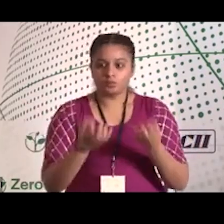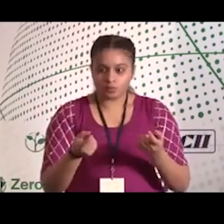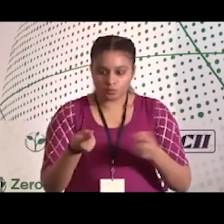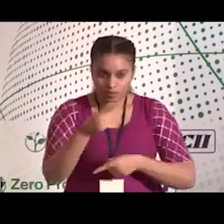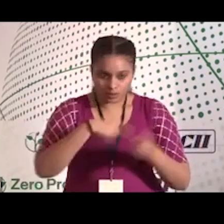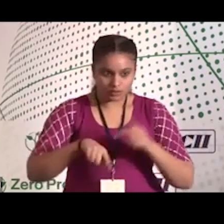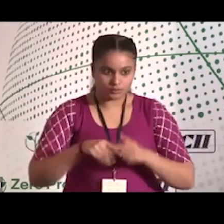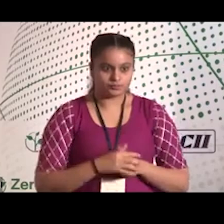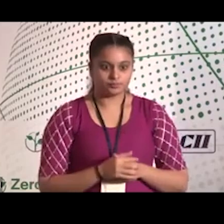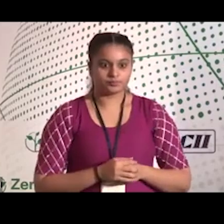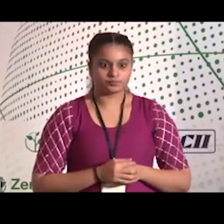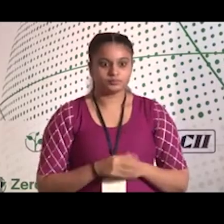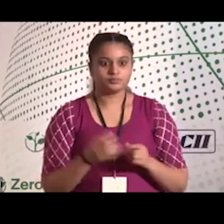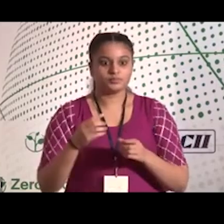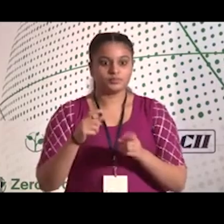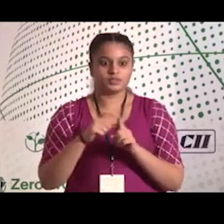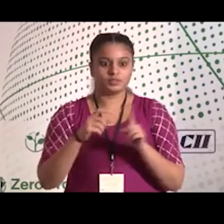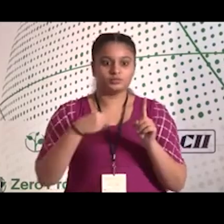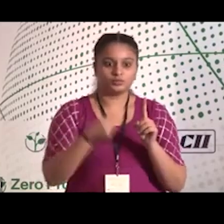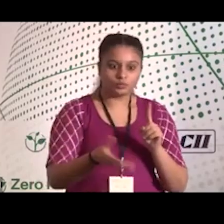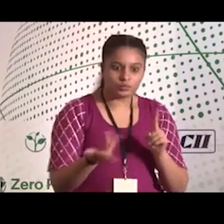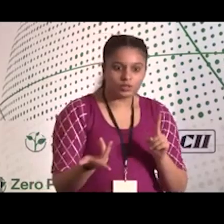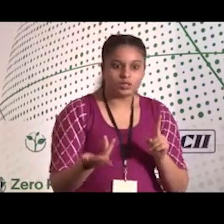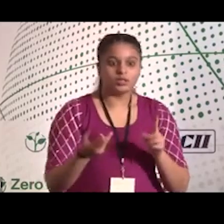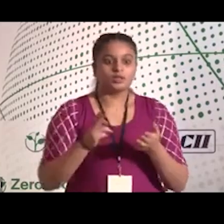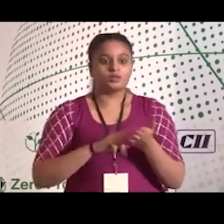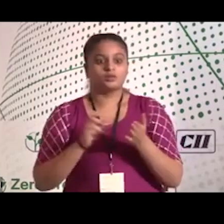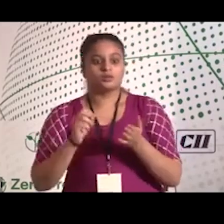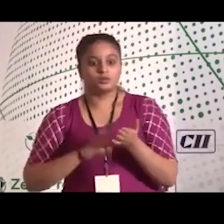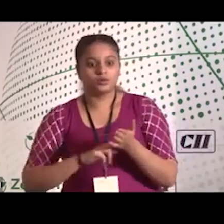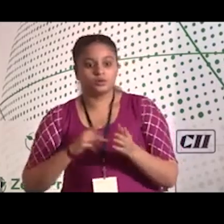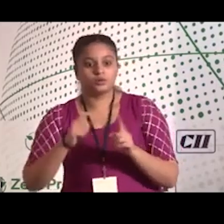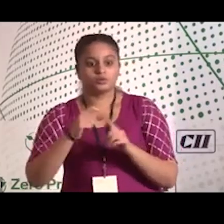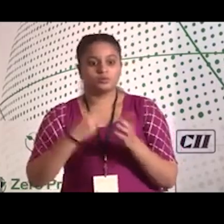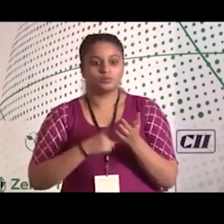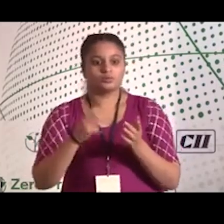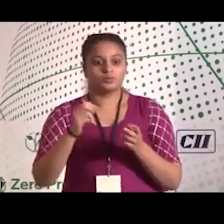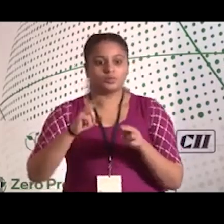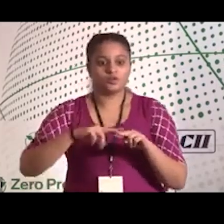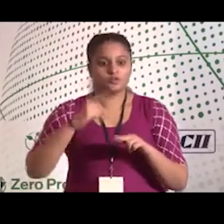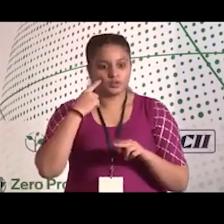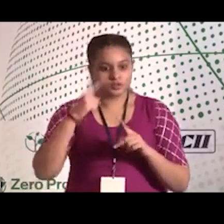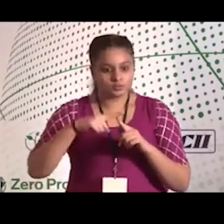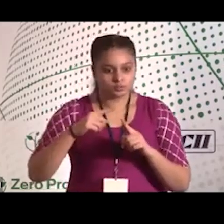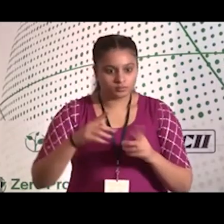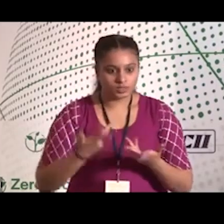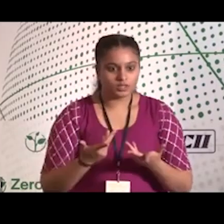whether it is donor, nonprofit, partner, policy maker or business enterprises